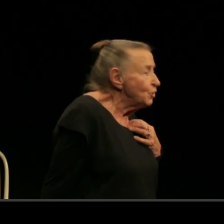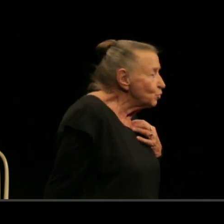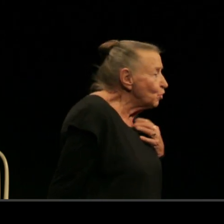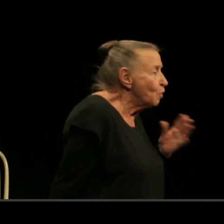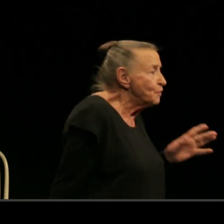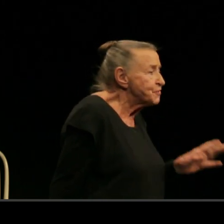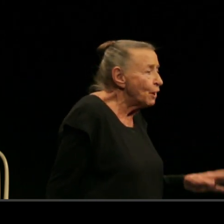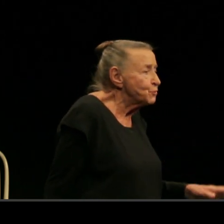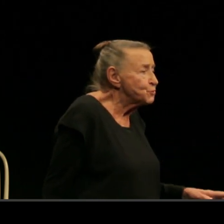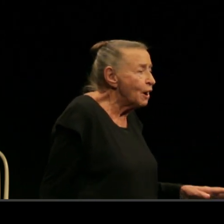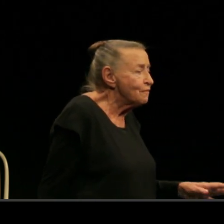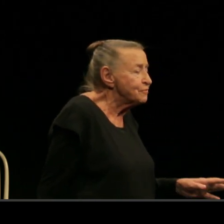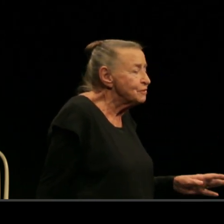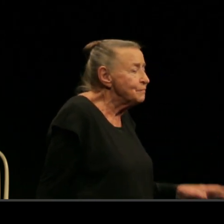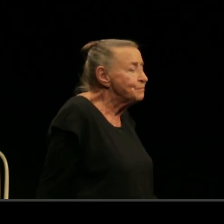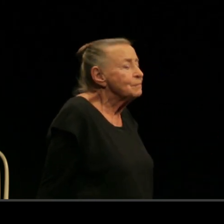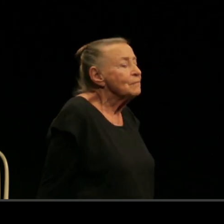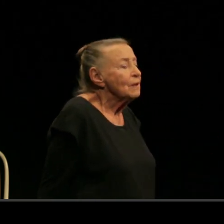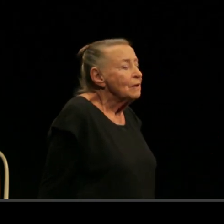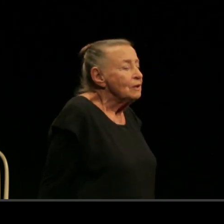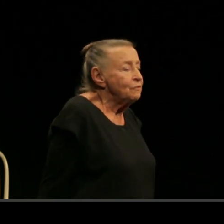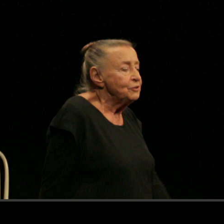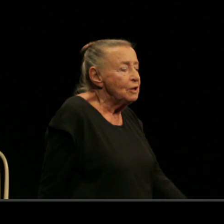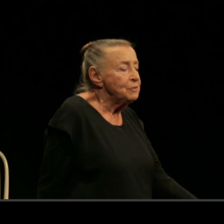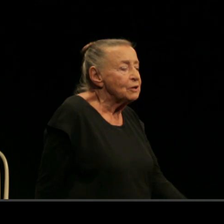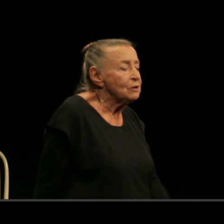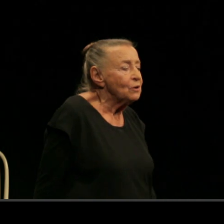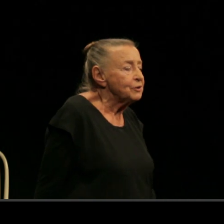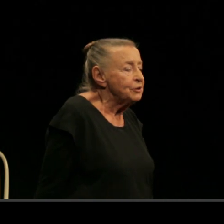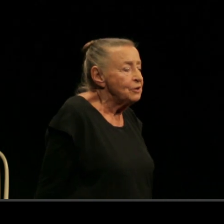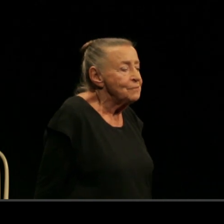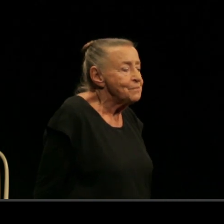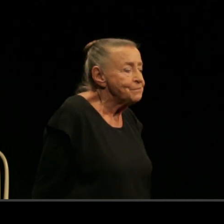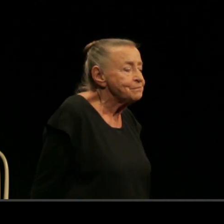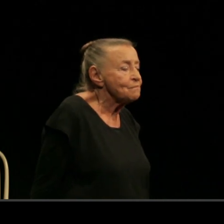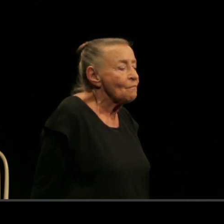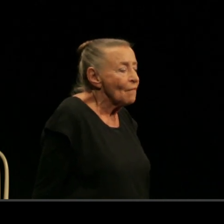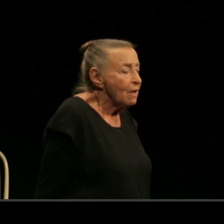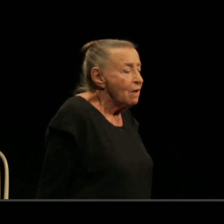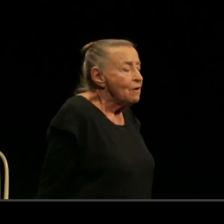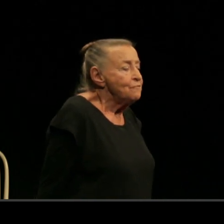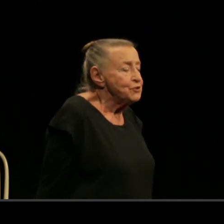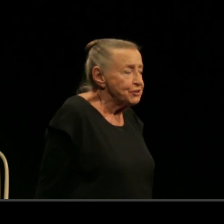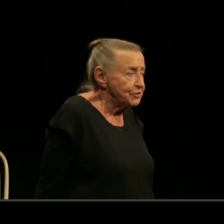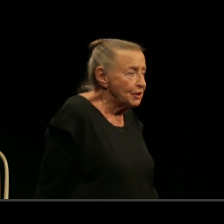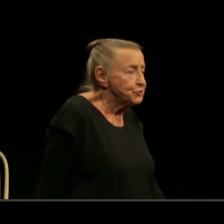who had been unmoving and grim, rose, crossed to the middle of the room: